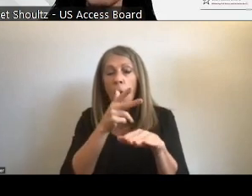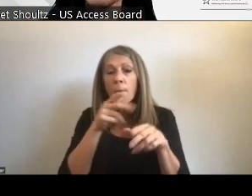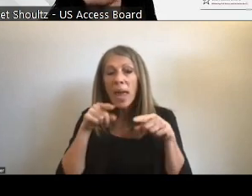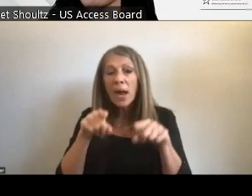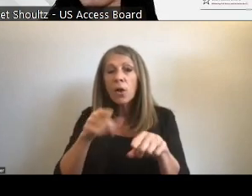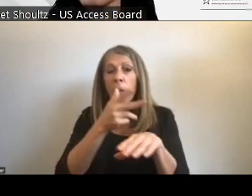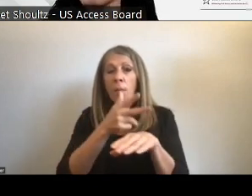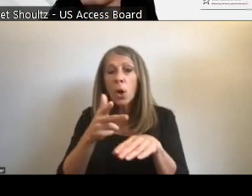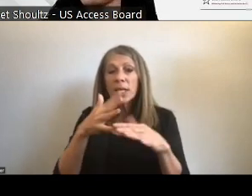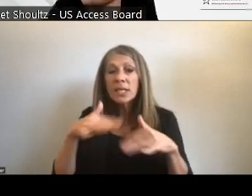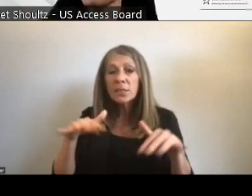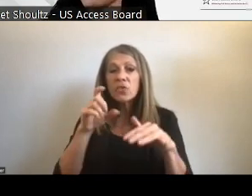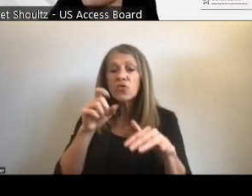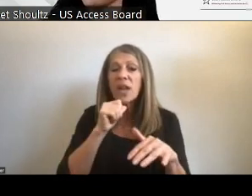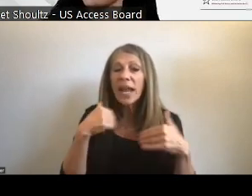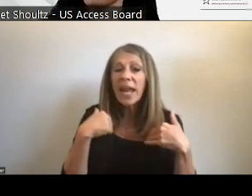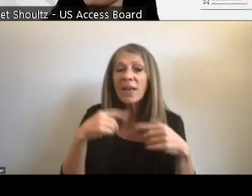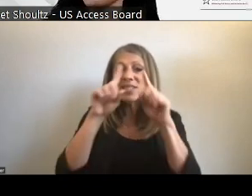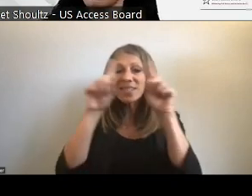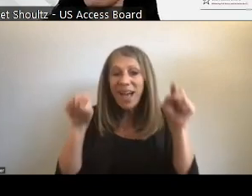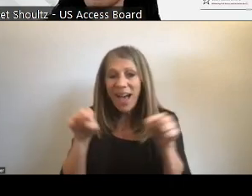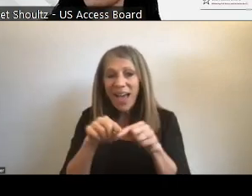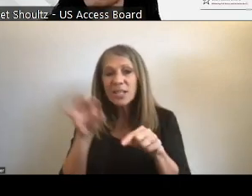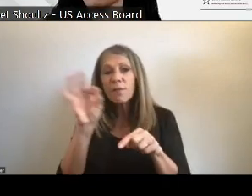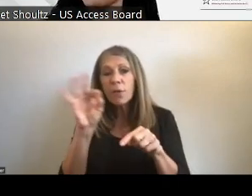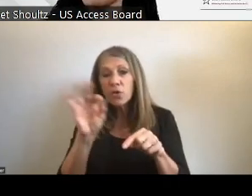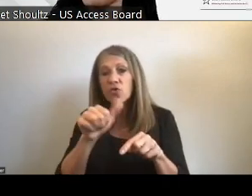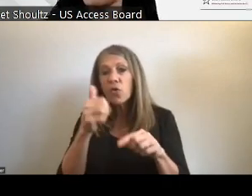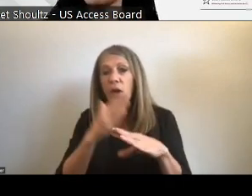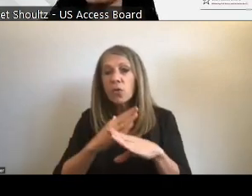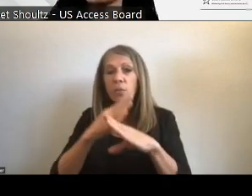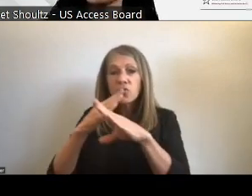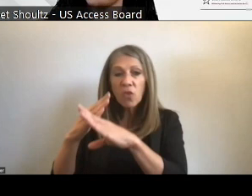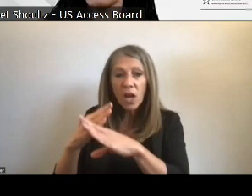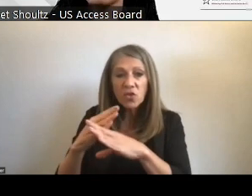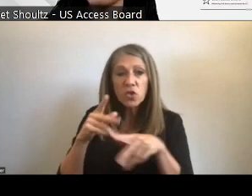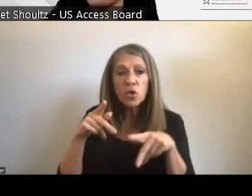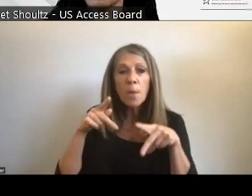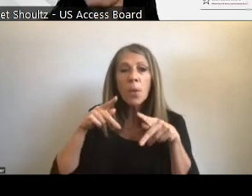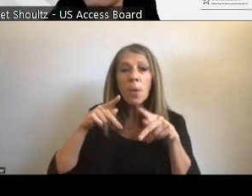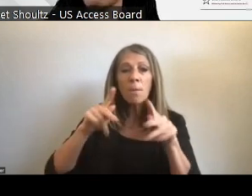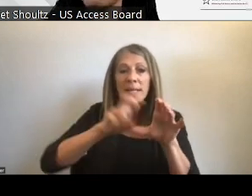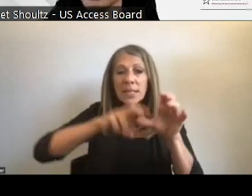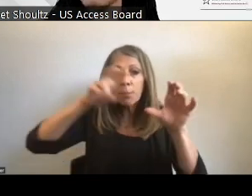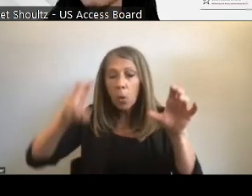be free of signs, street furniture, and other obstructions, to permit deployment of a van